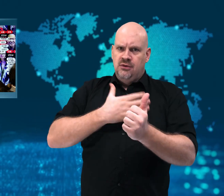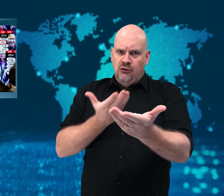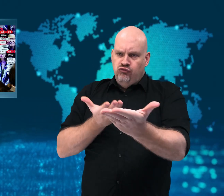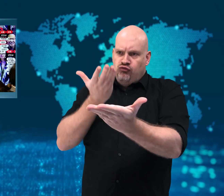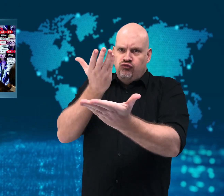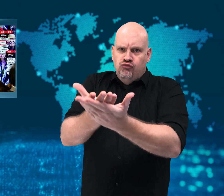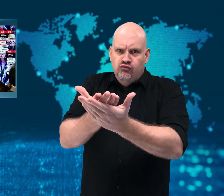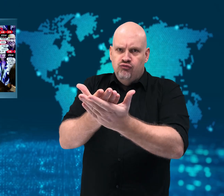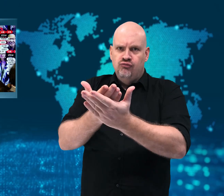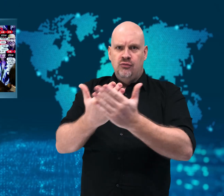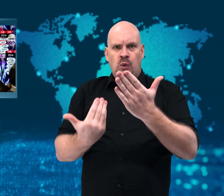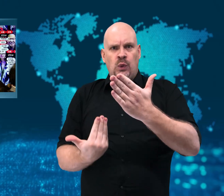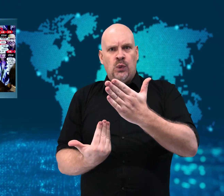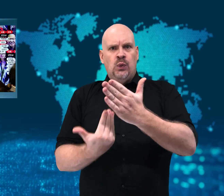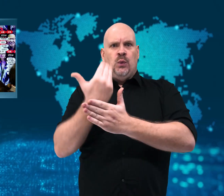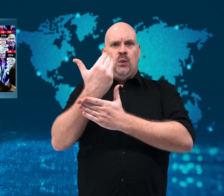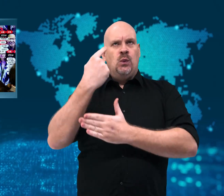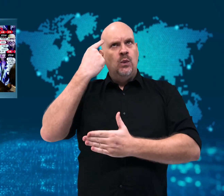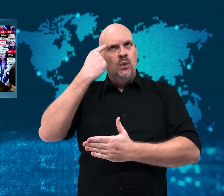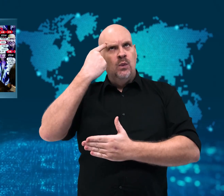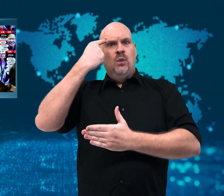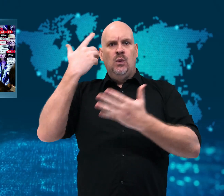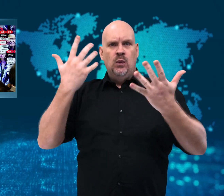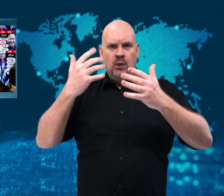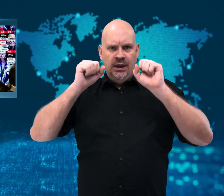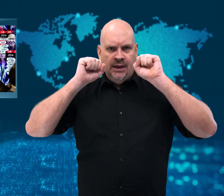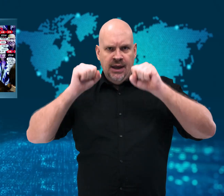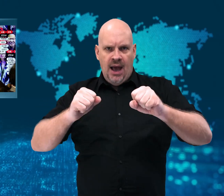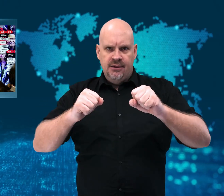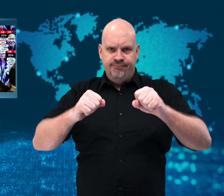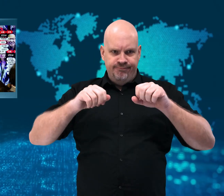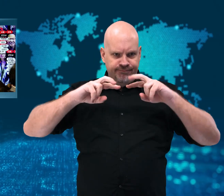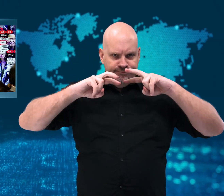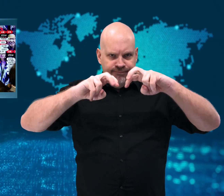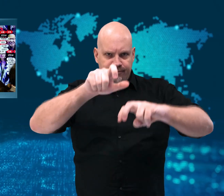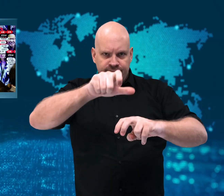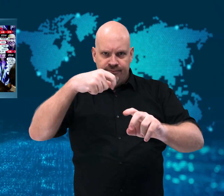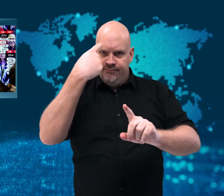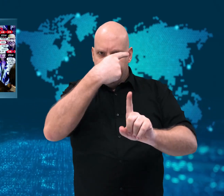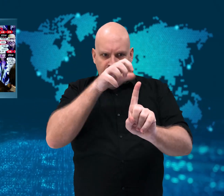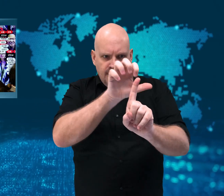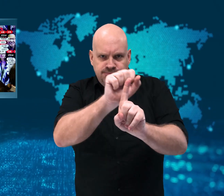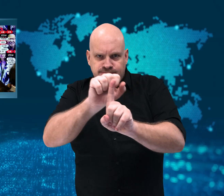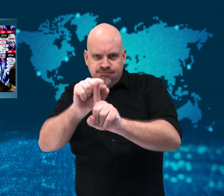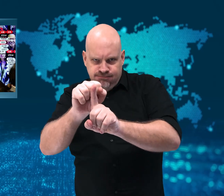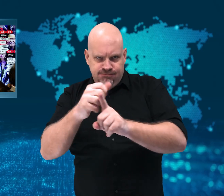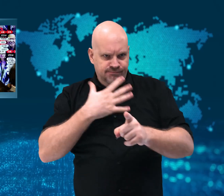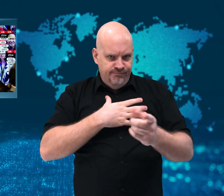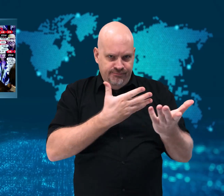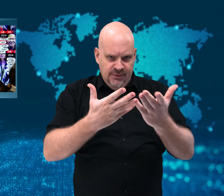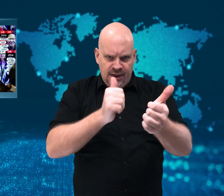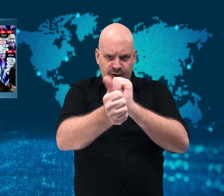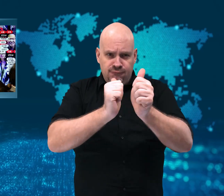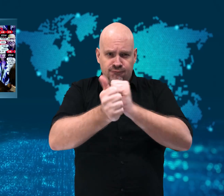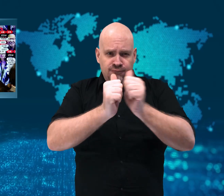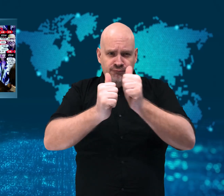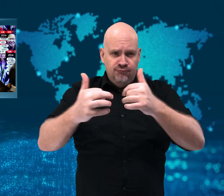The winning company was given $782,000 USD to build the new